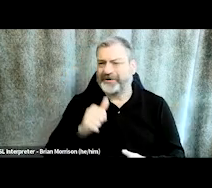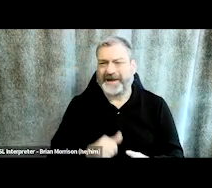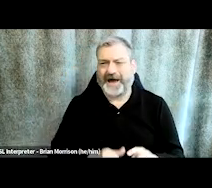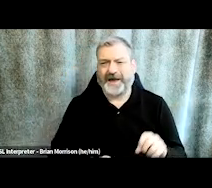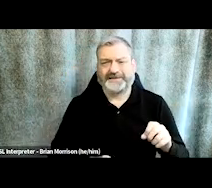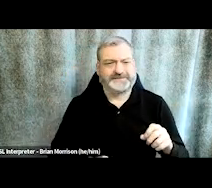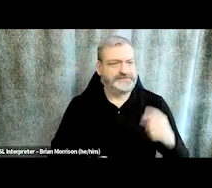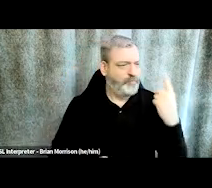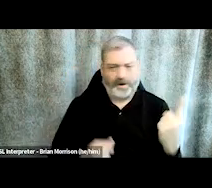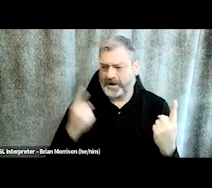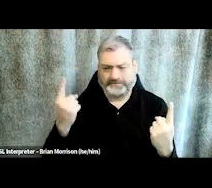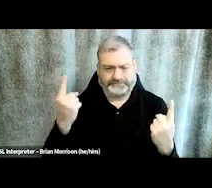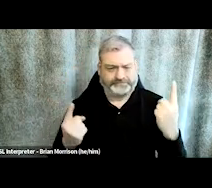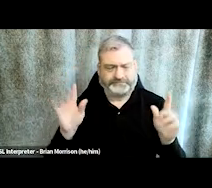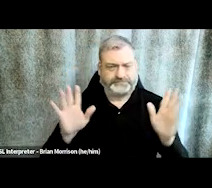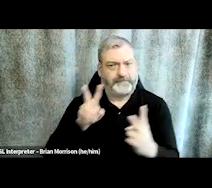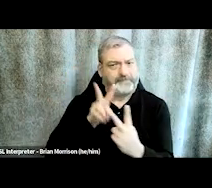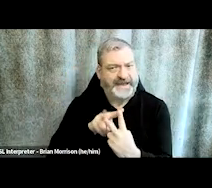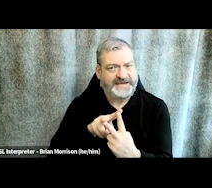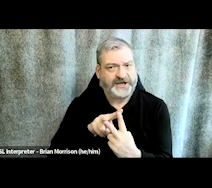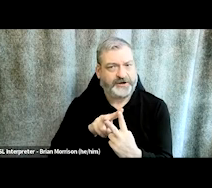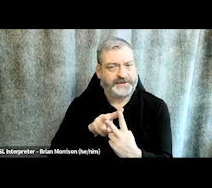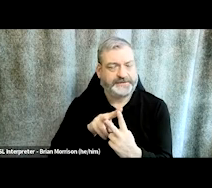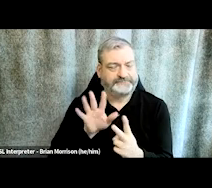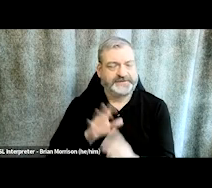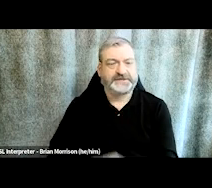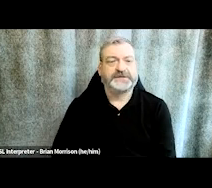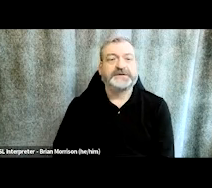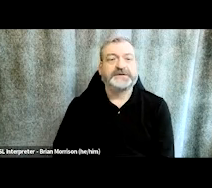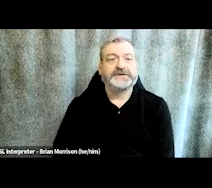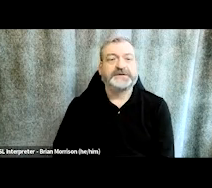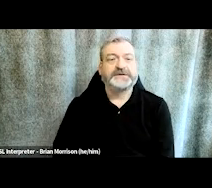Only 20% of disabilities are outwardly apparent.